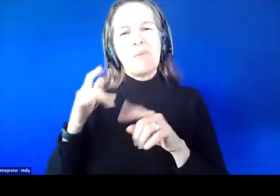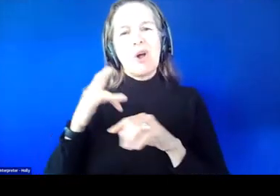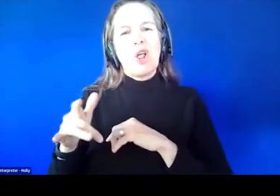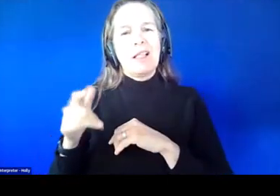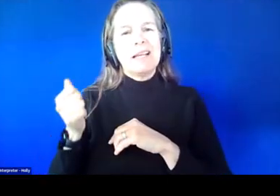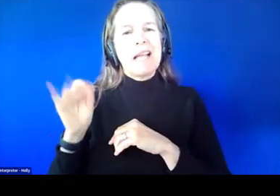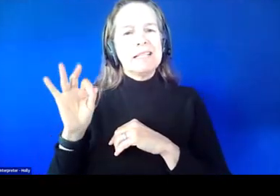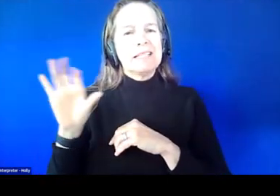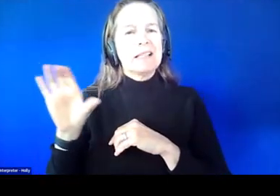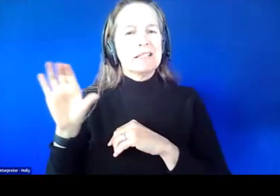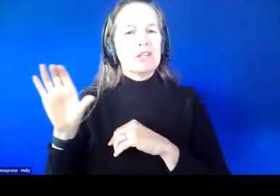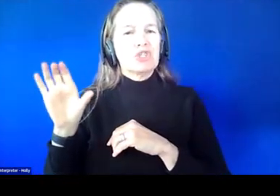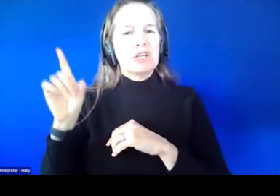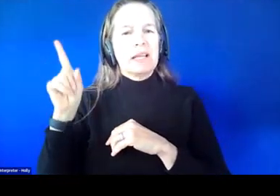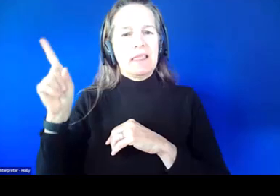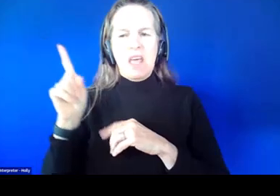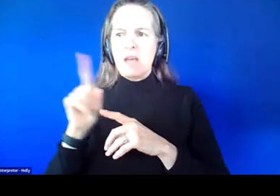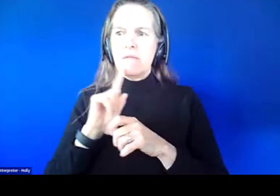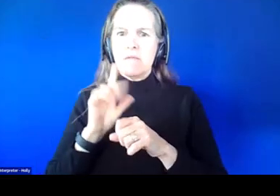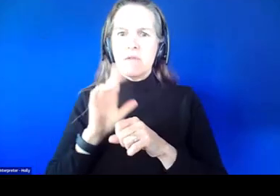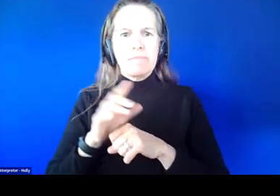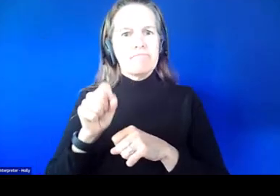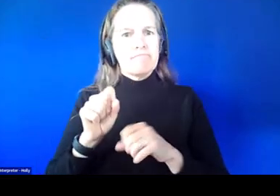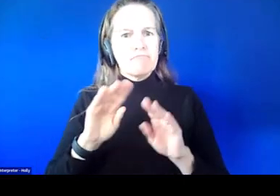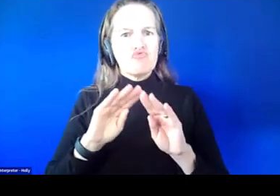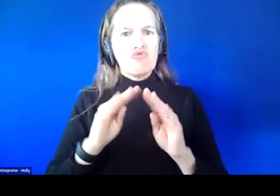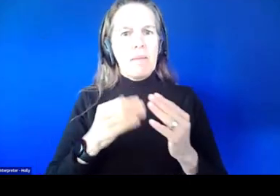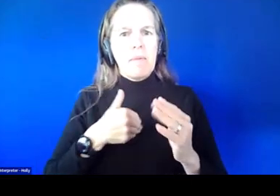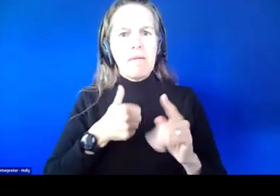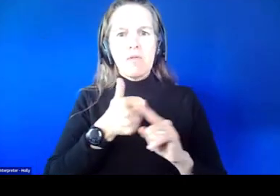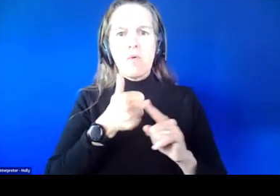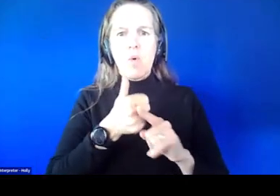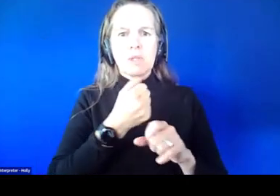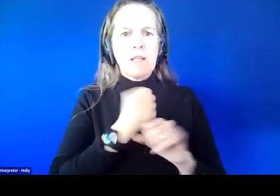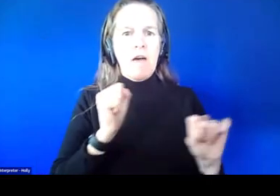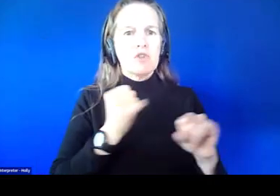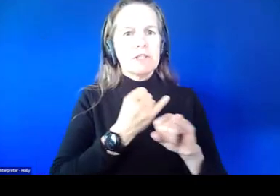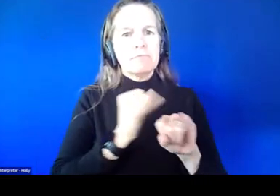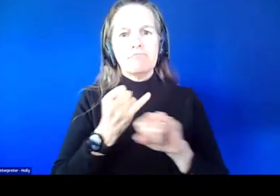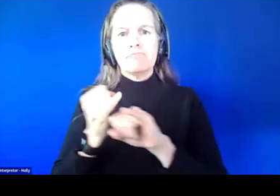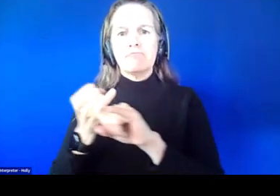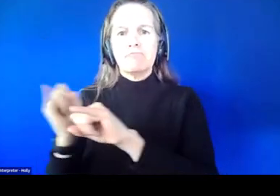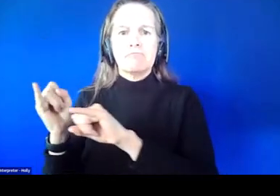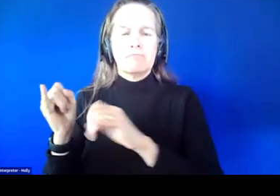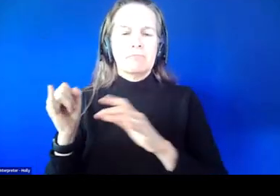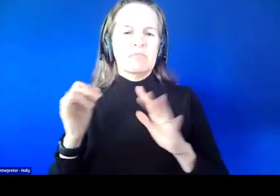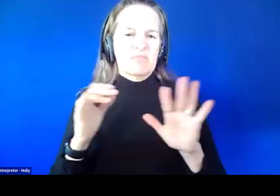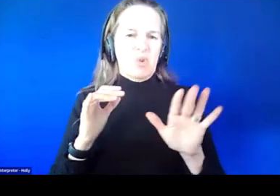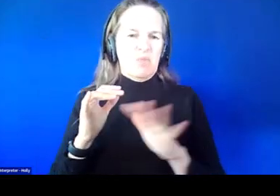that really affirmed tribal sovereignty in the modern age, and we're going to look at those. Next slide, please.